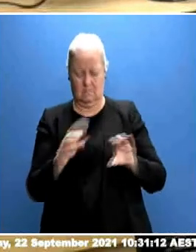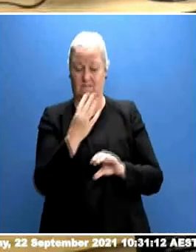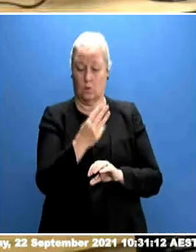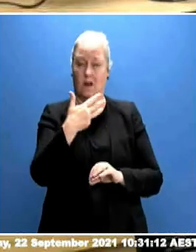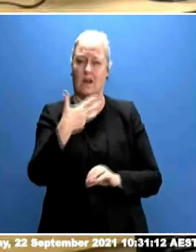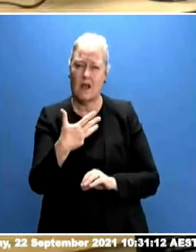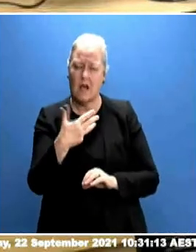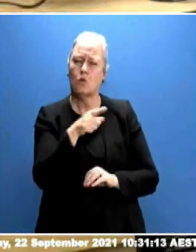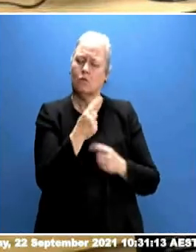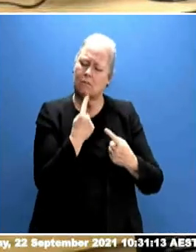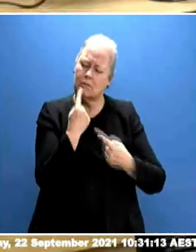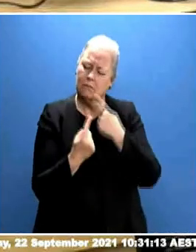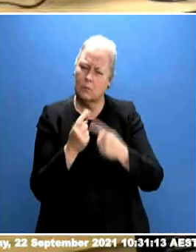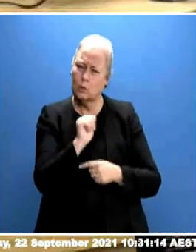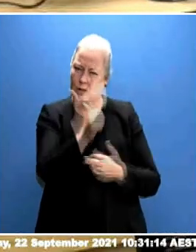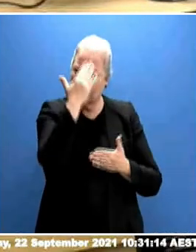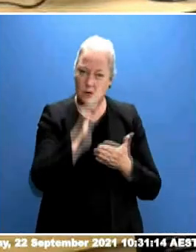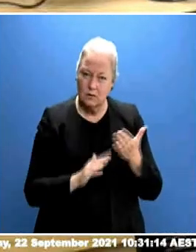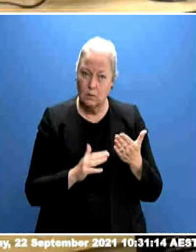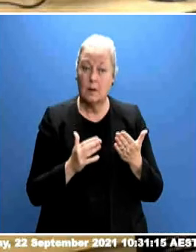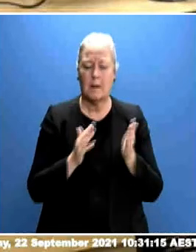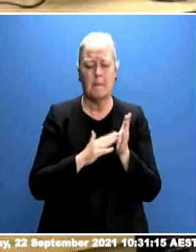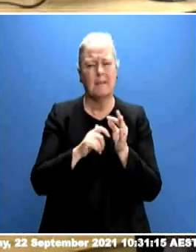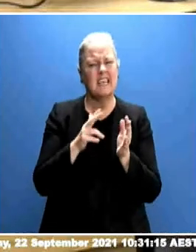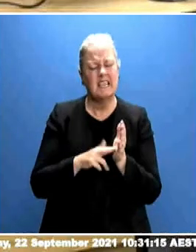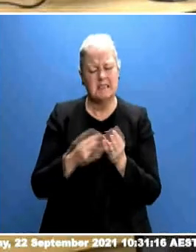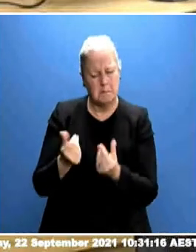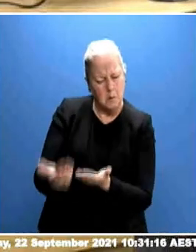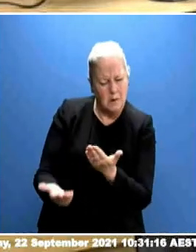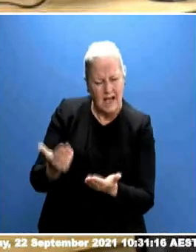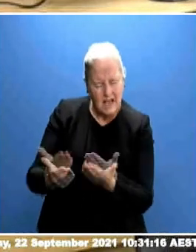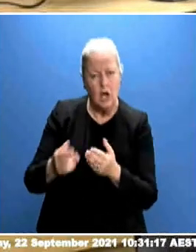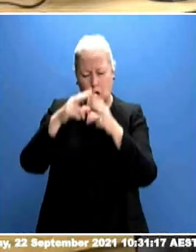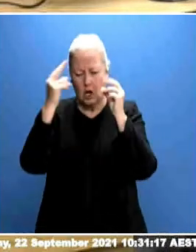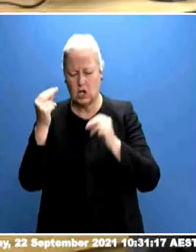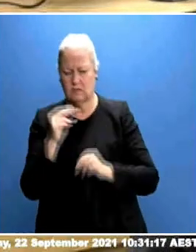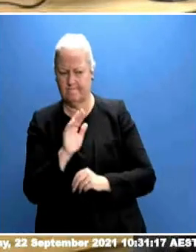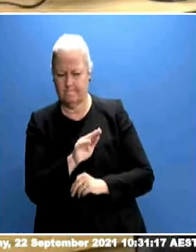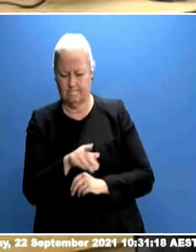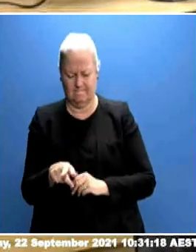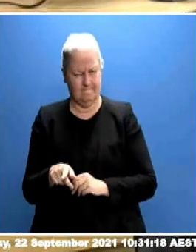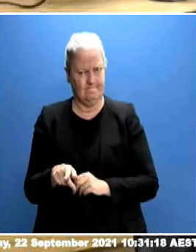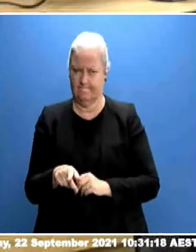you talk about your experience where Megan was being weighed and a nurse had told you that she was underweight? Yes.